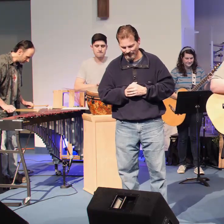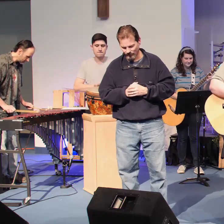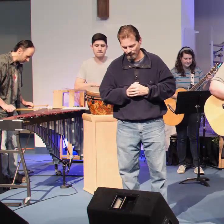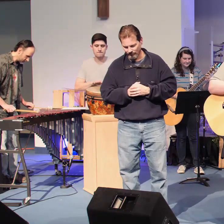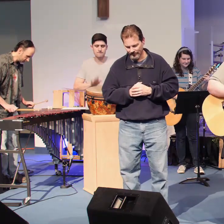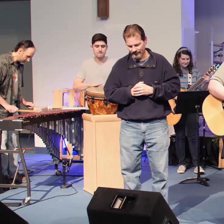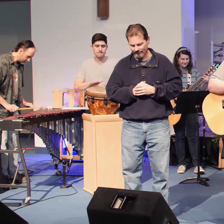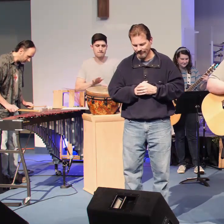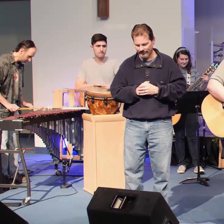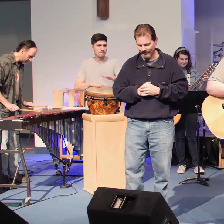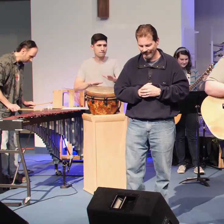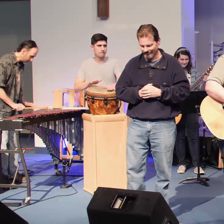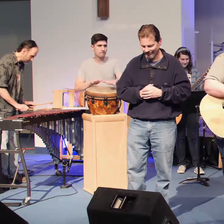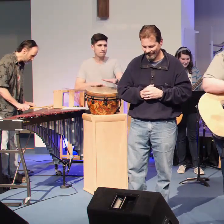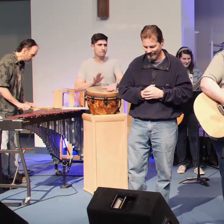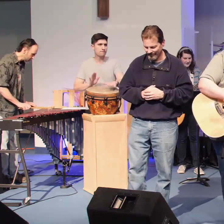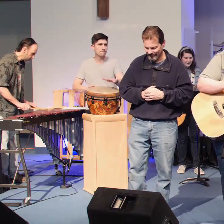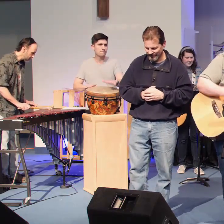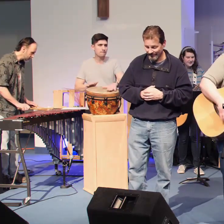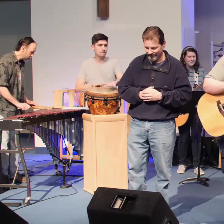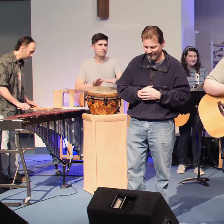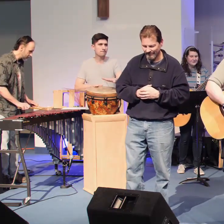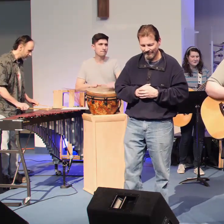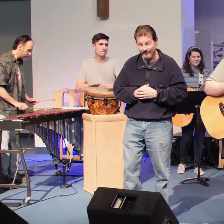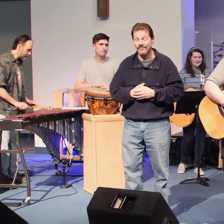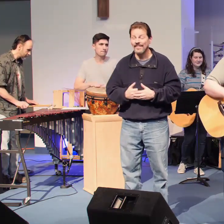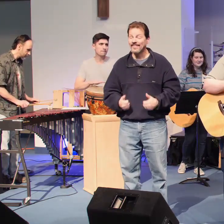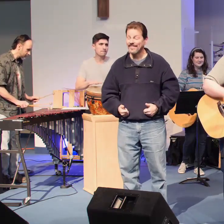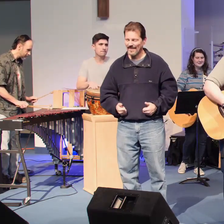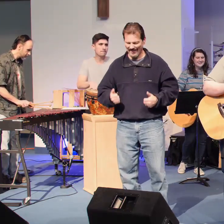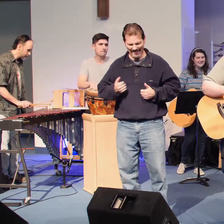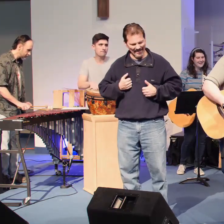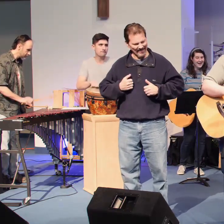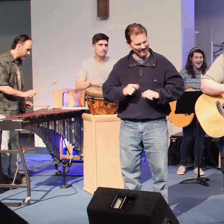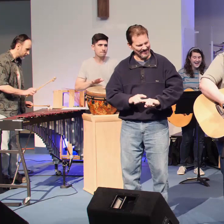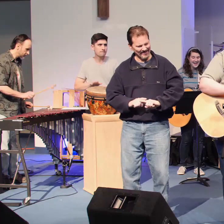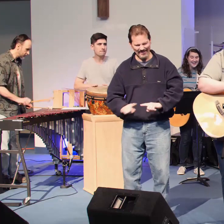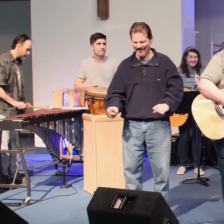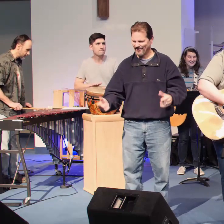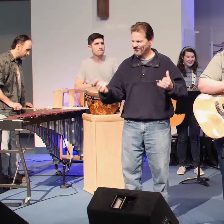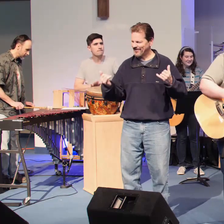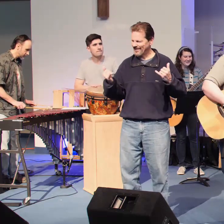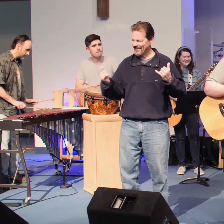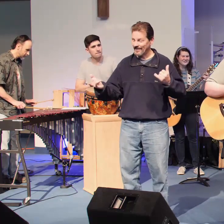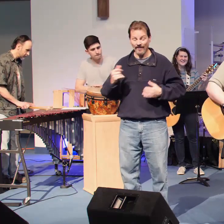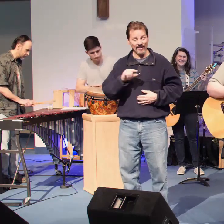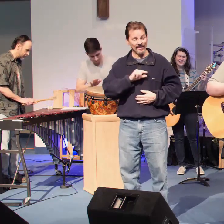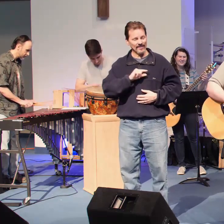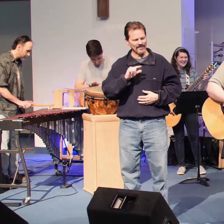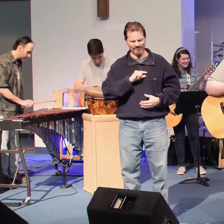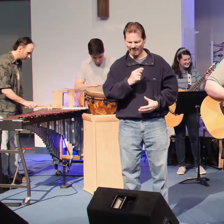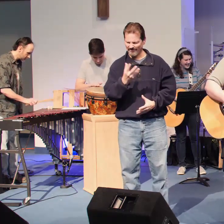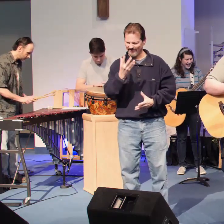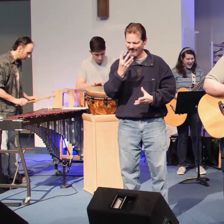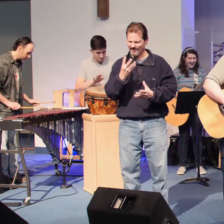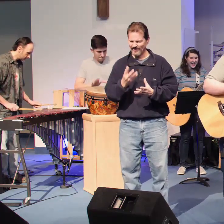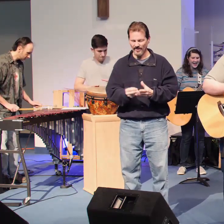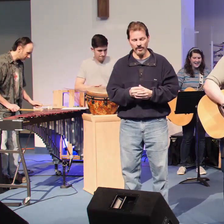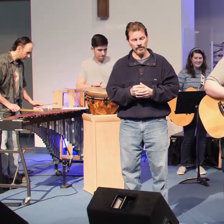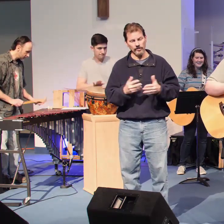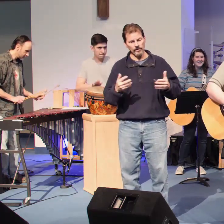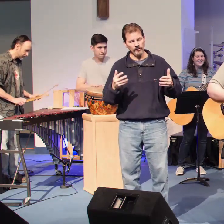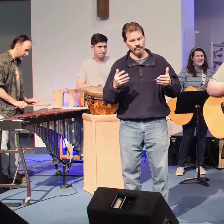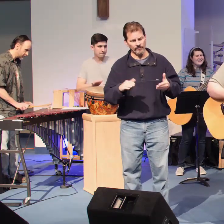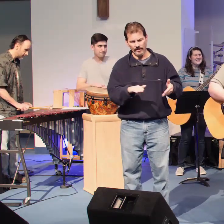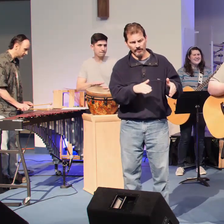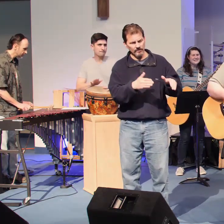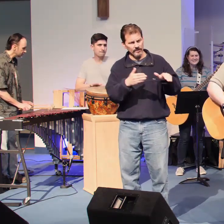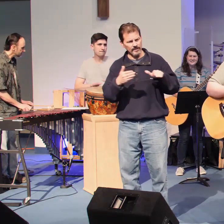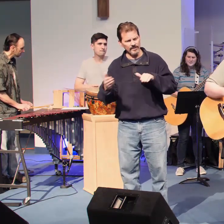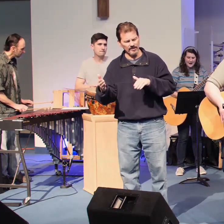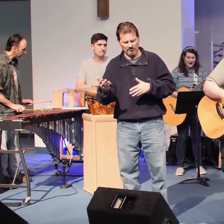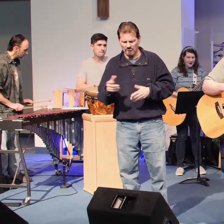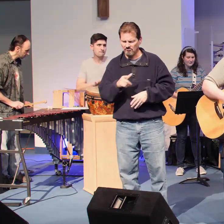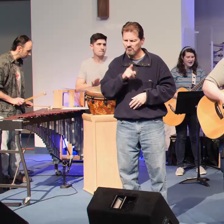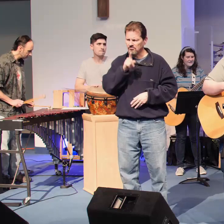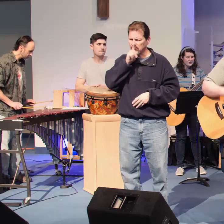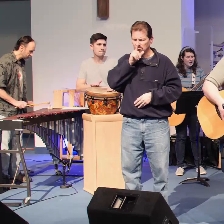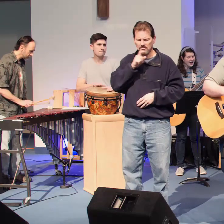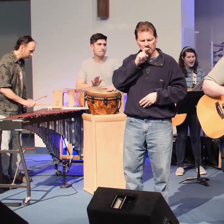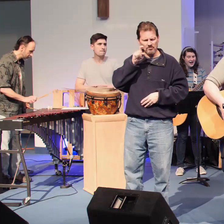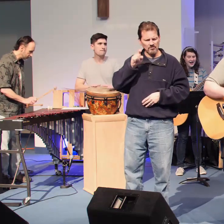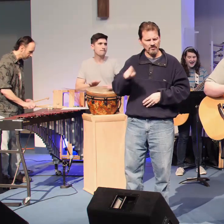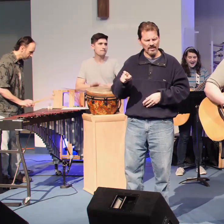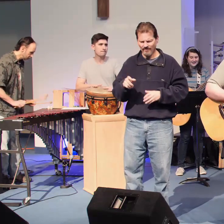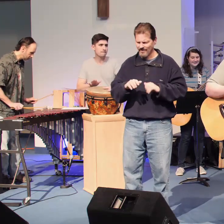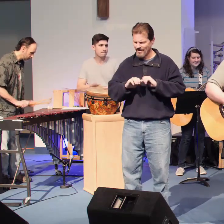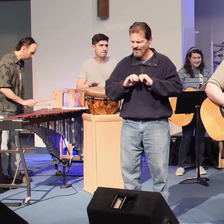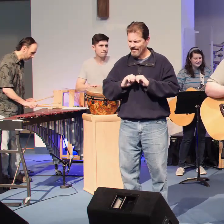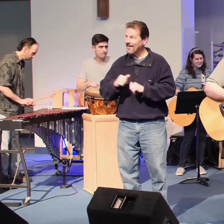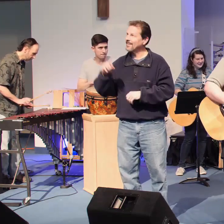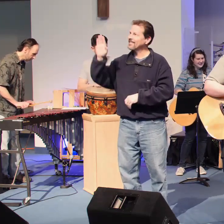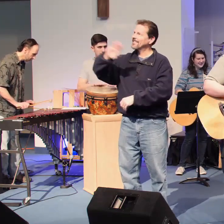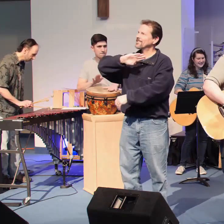No guilt in life, no fear in death, This is the power of Christ in me